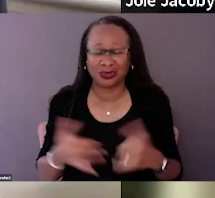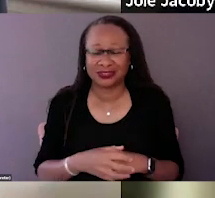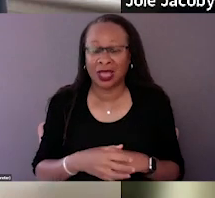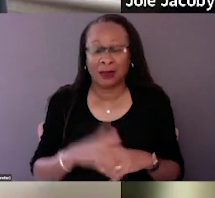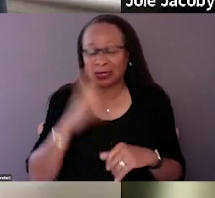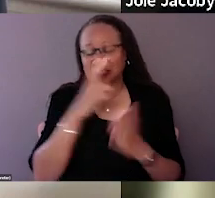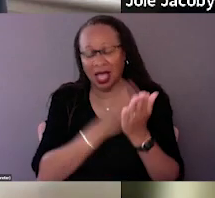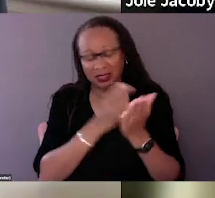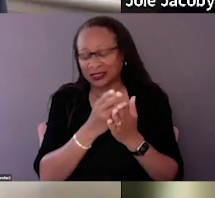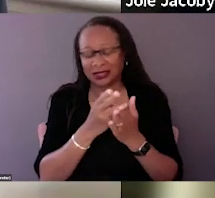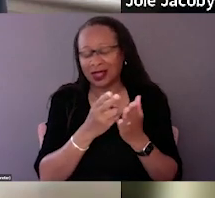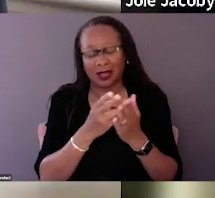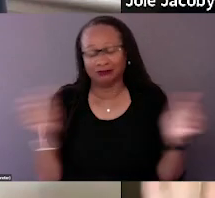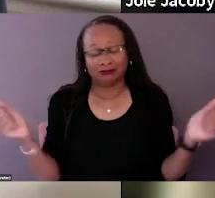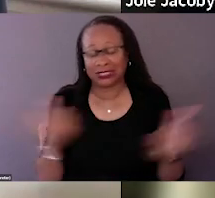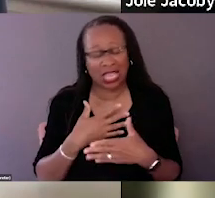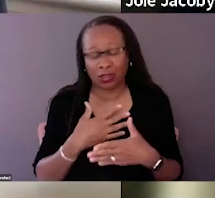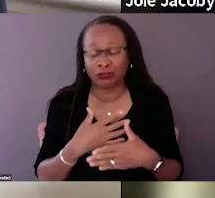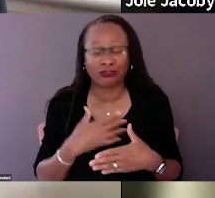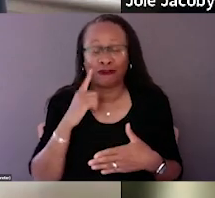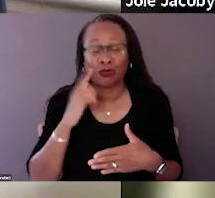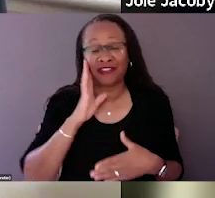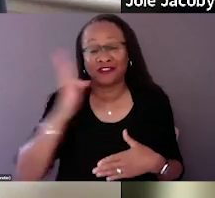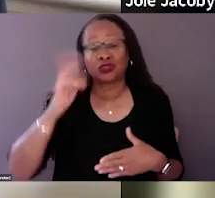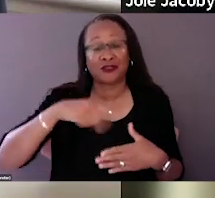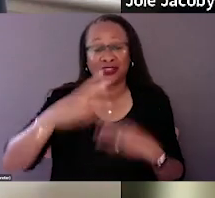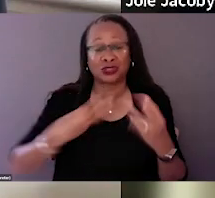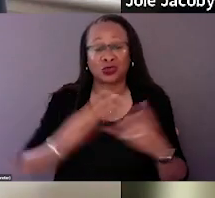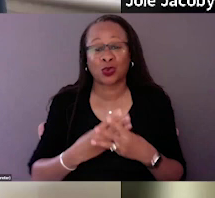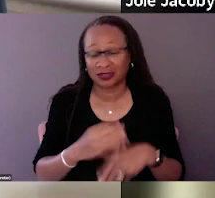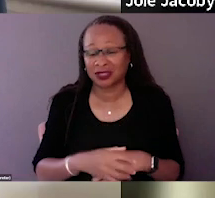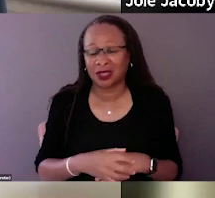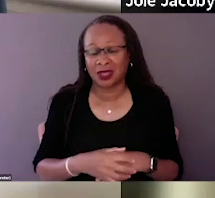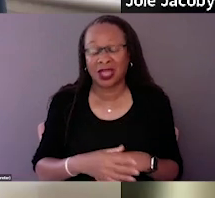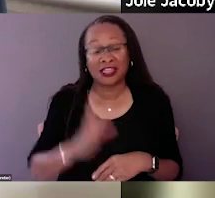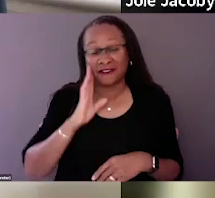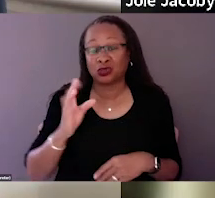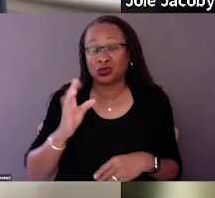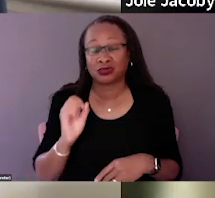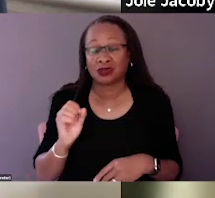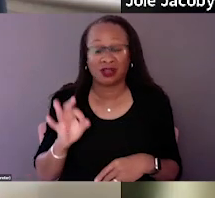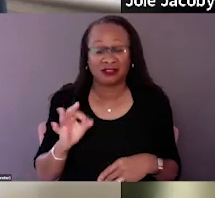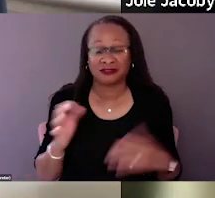for the future of this world, the future of just our community as a whole.